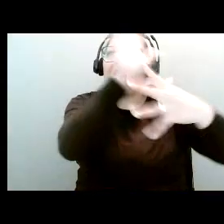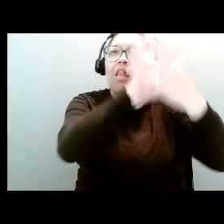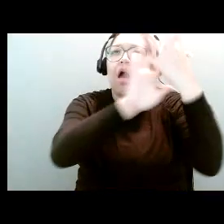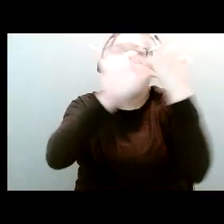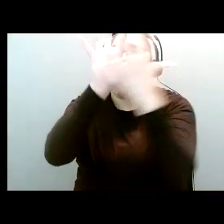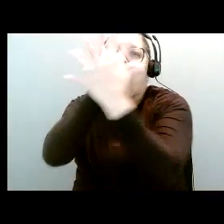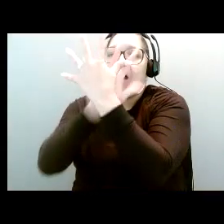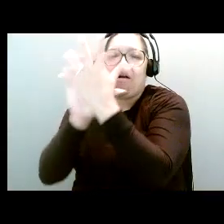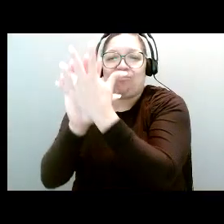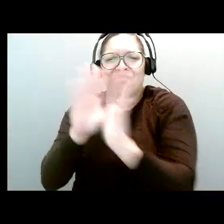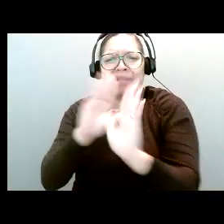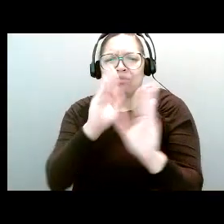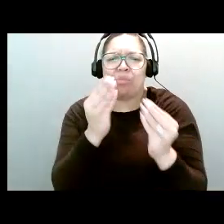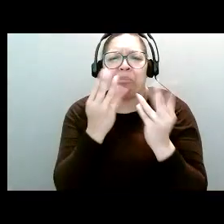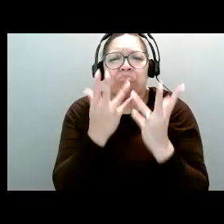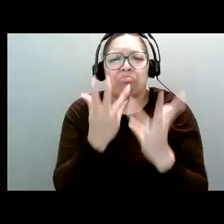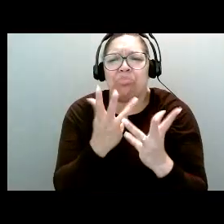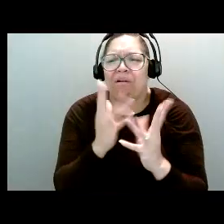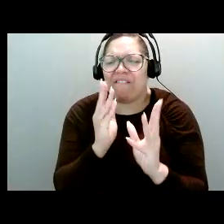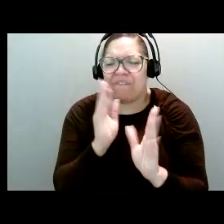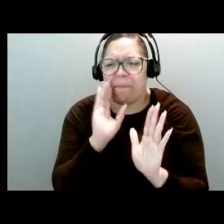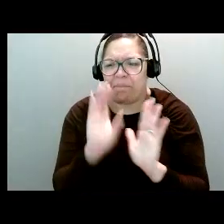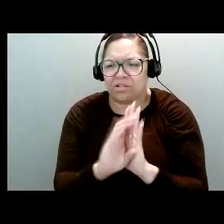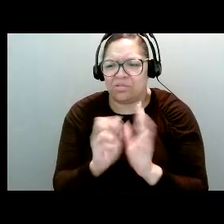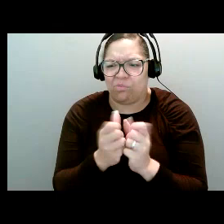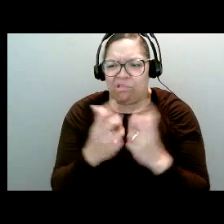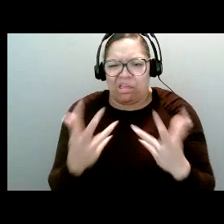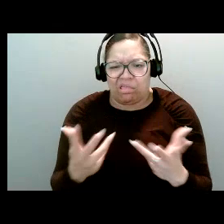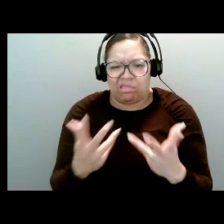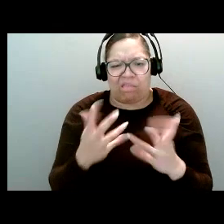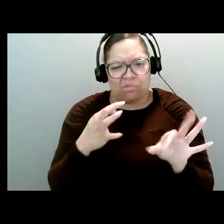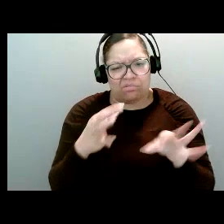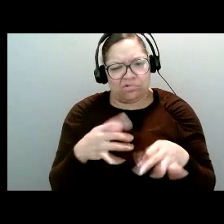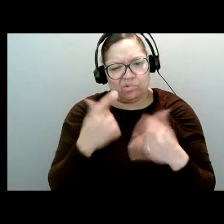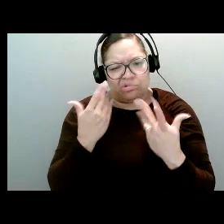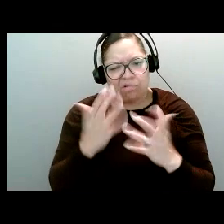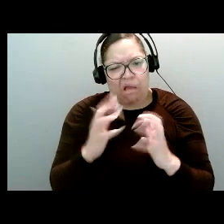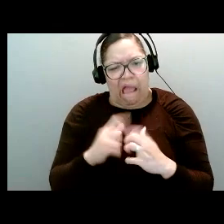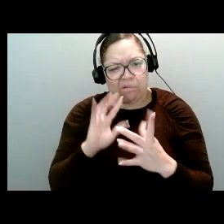And it's a beautiful picture, but without a lot of detail you wouldn't know how it connects to an NHA landscape.